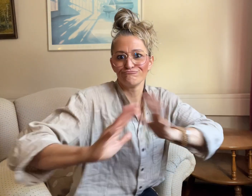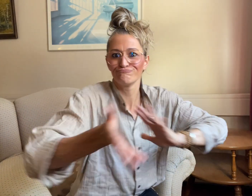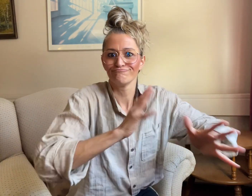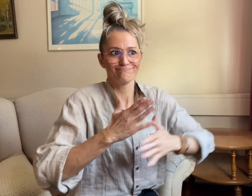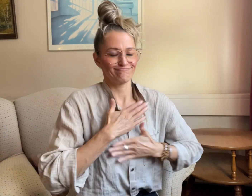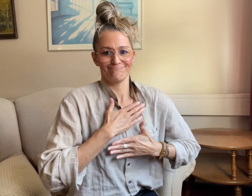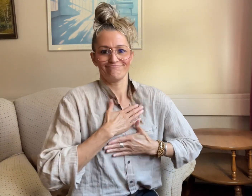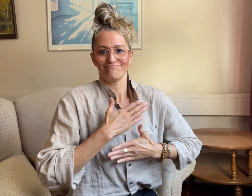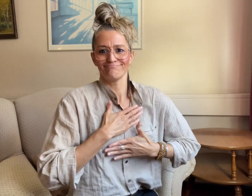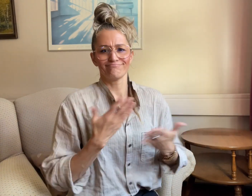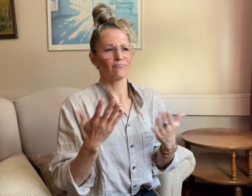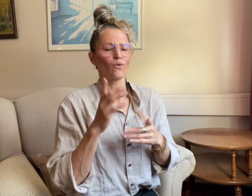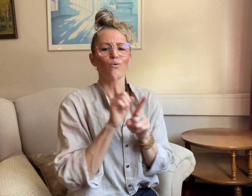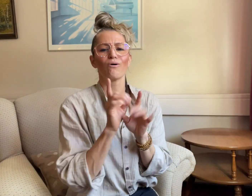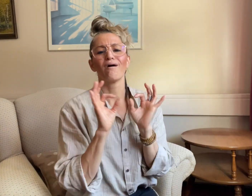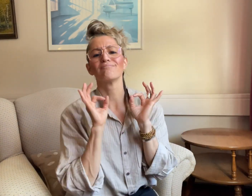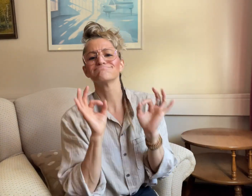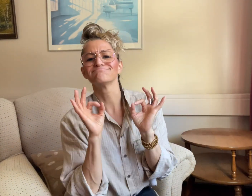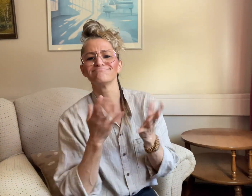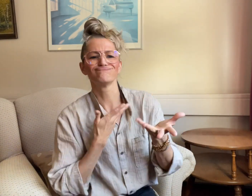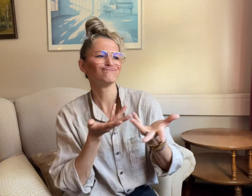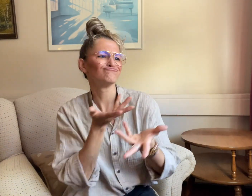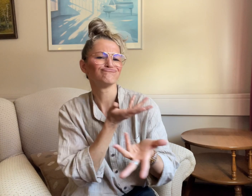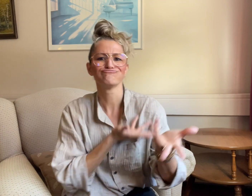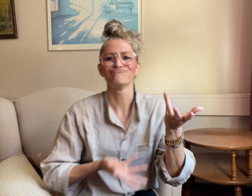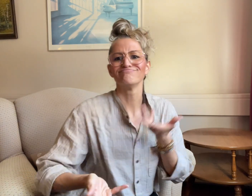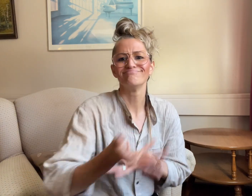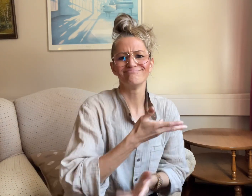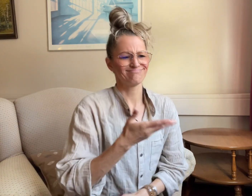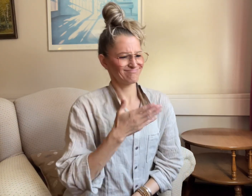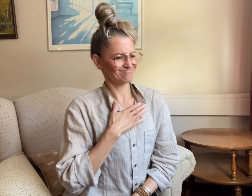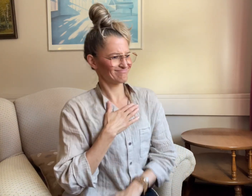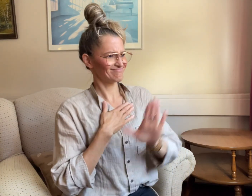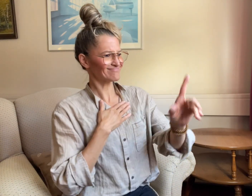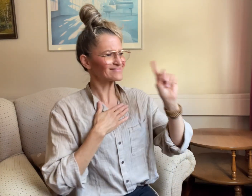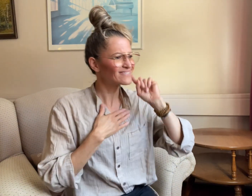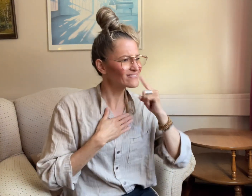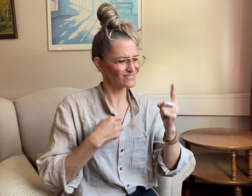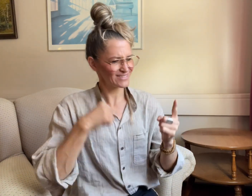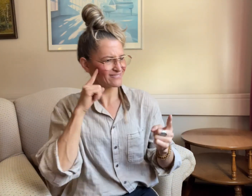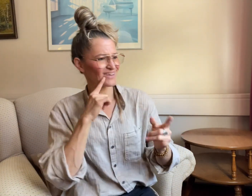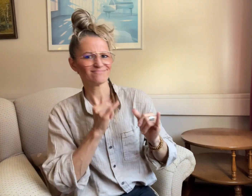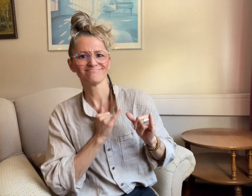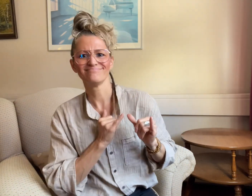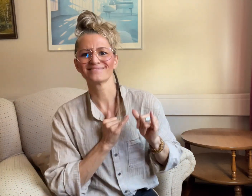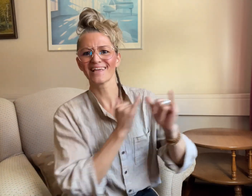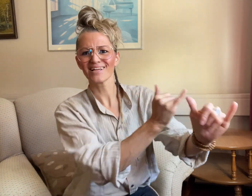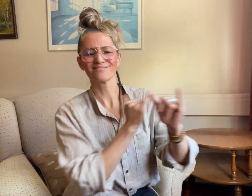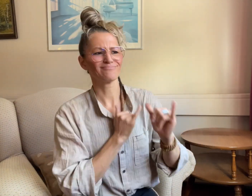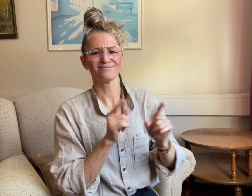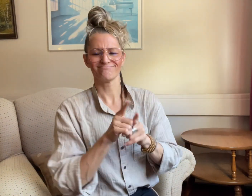can just use their own language and be comfortable within